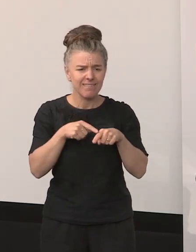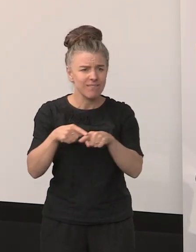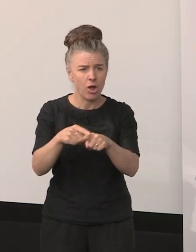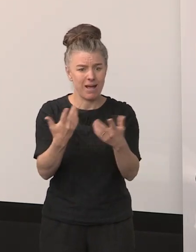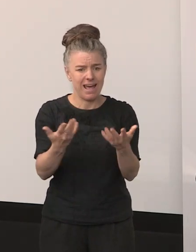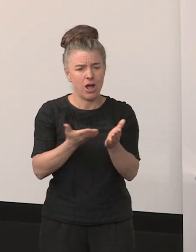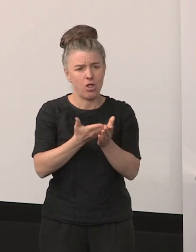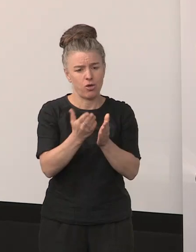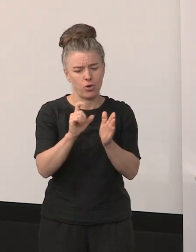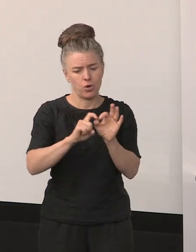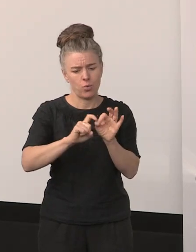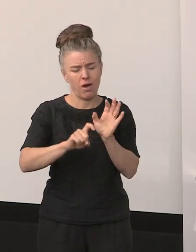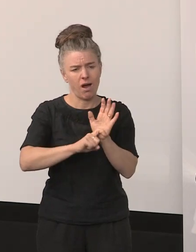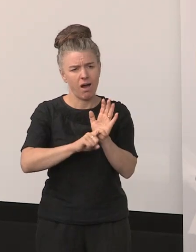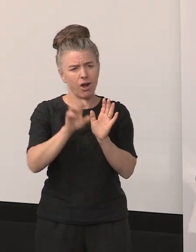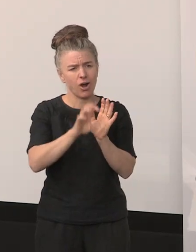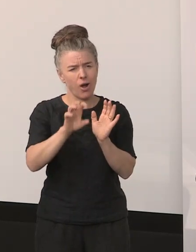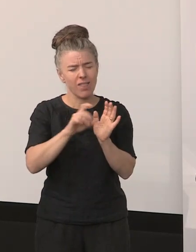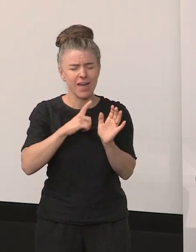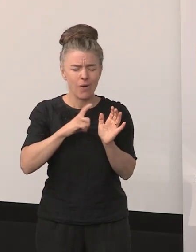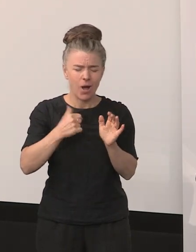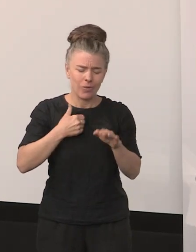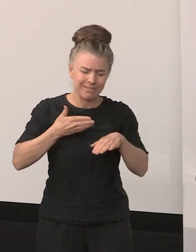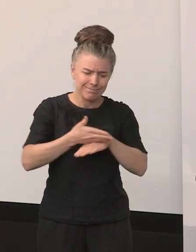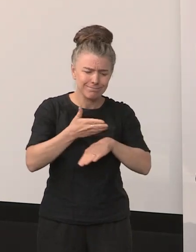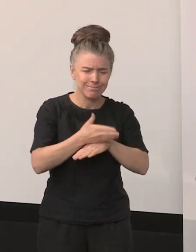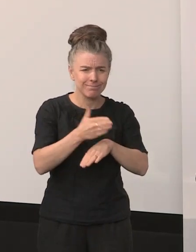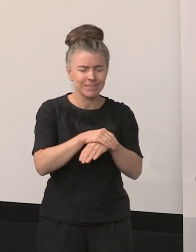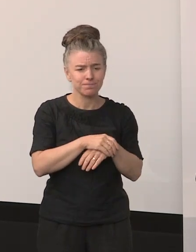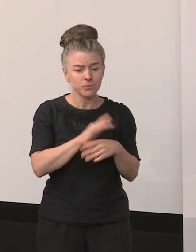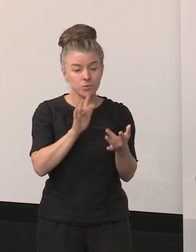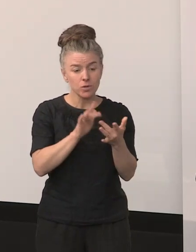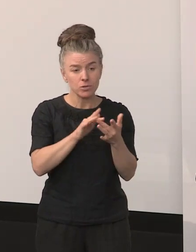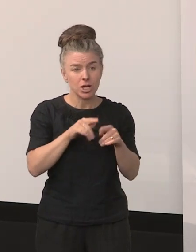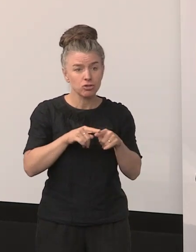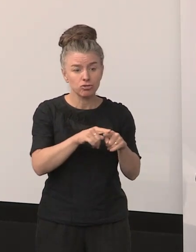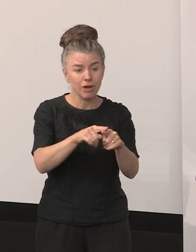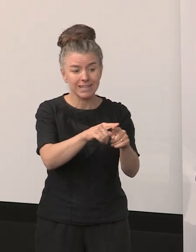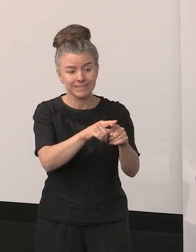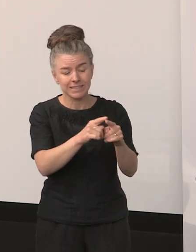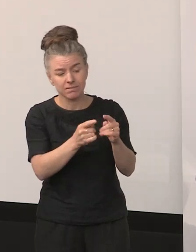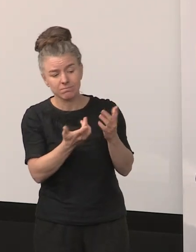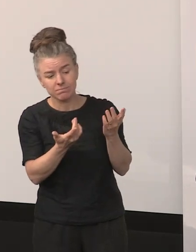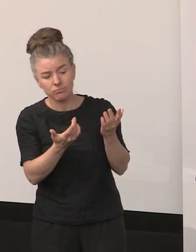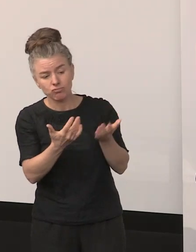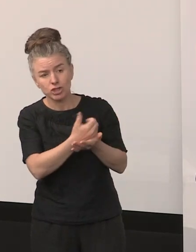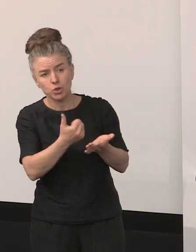public health elements, if we do get further cases in the community, in the future, the better. And the more work we